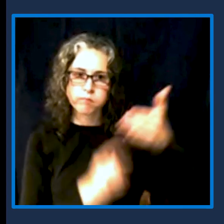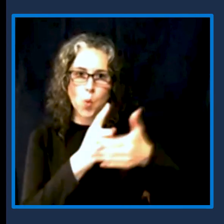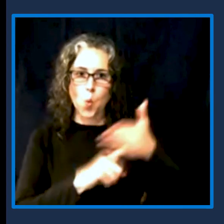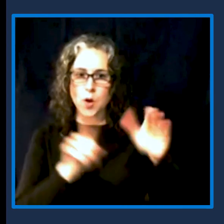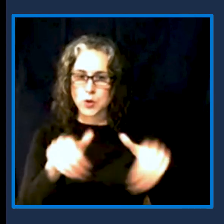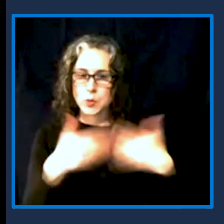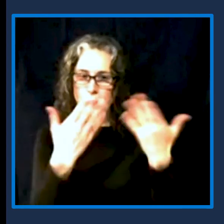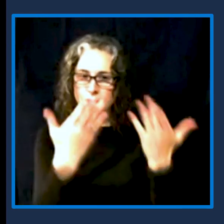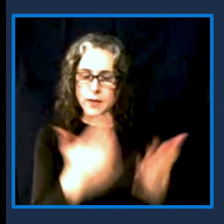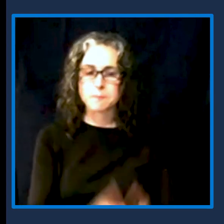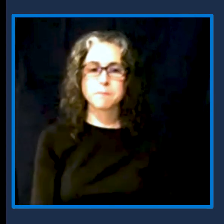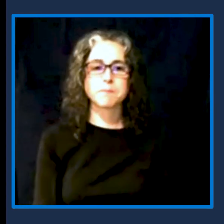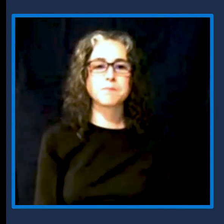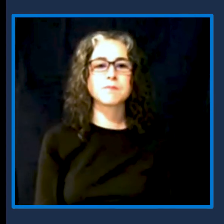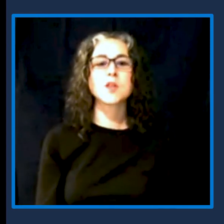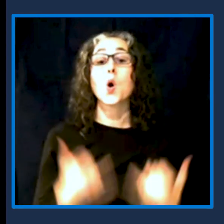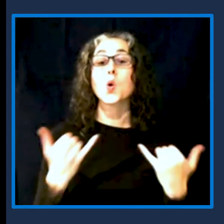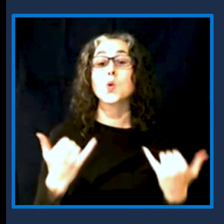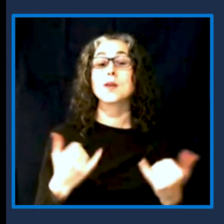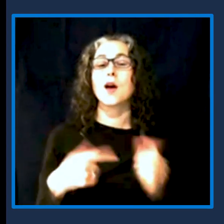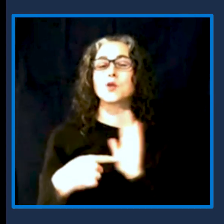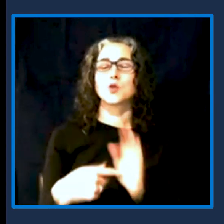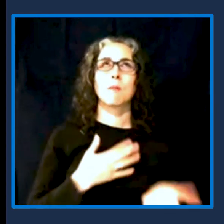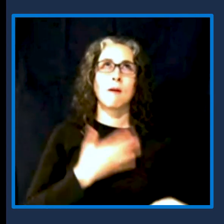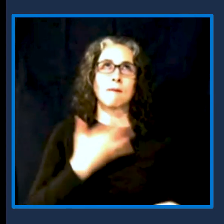so what we're going to see now is one of my favorite features so let's go ahead and play